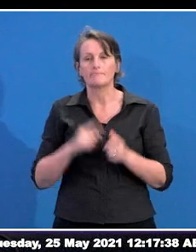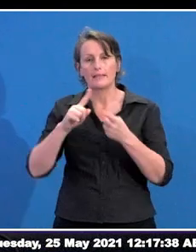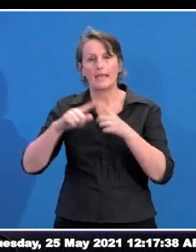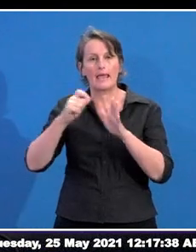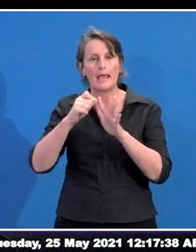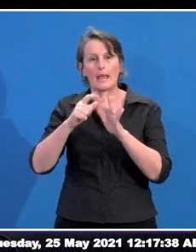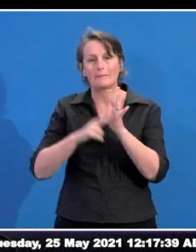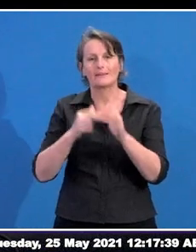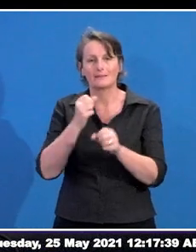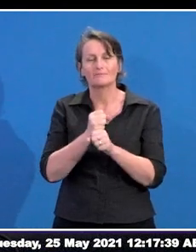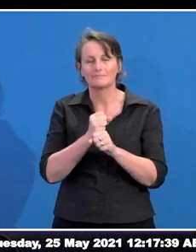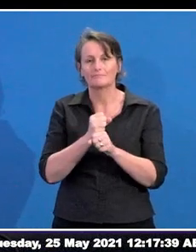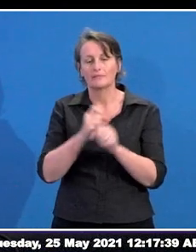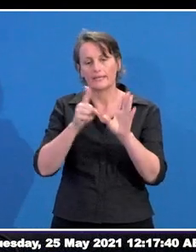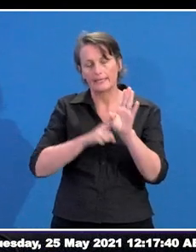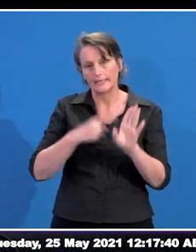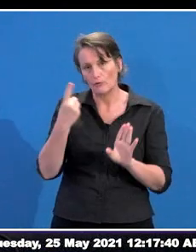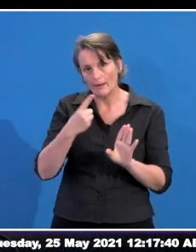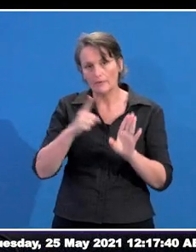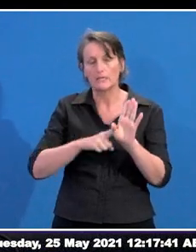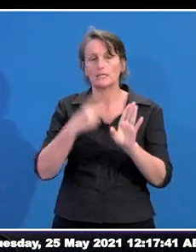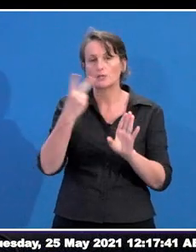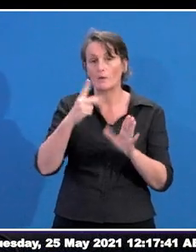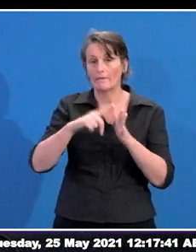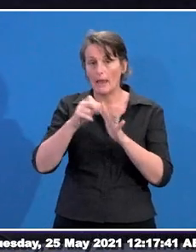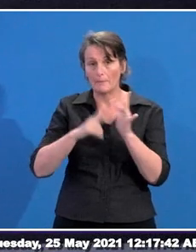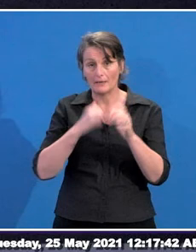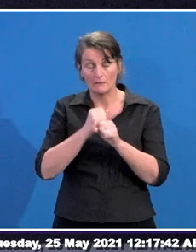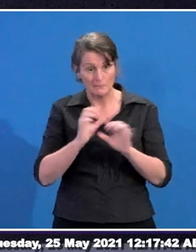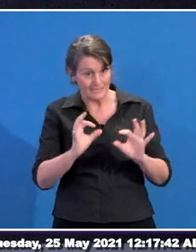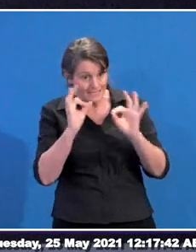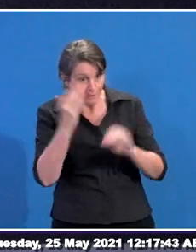where he did Years 11 and 12. Was that a special school? SOPHIA: Yes.